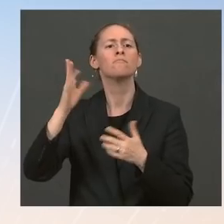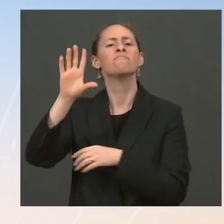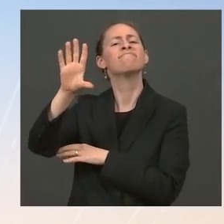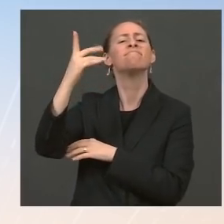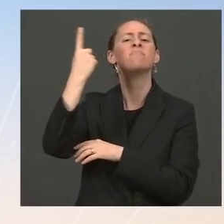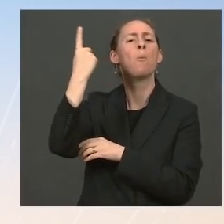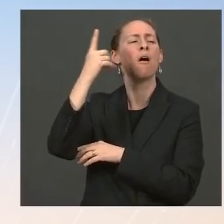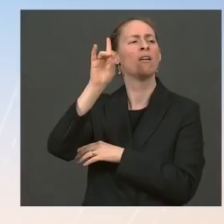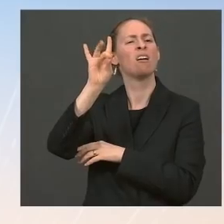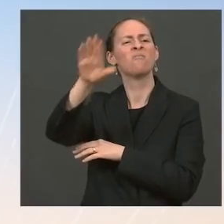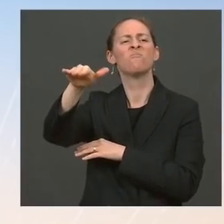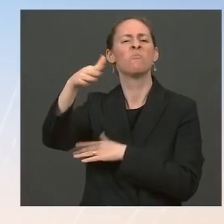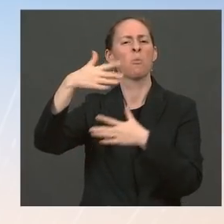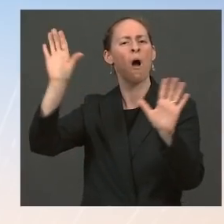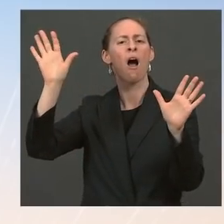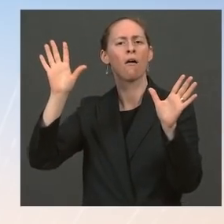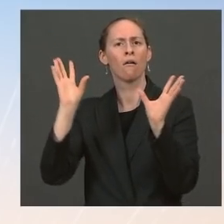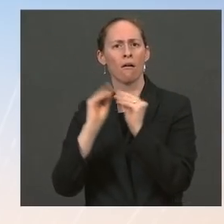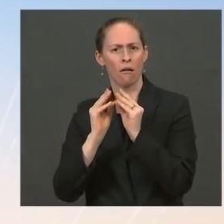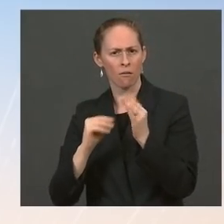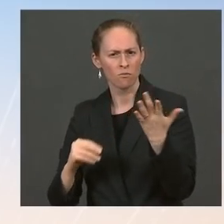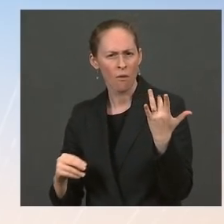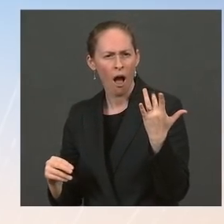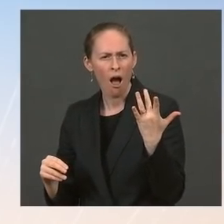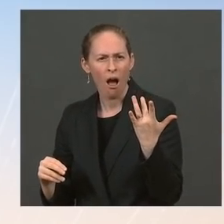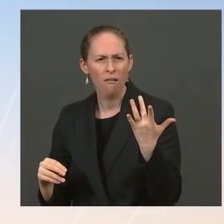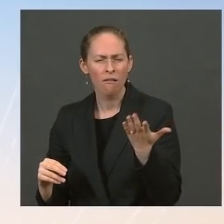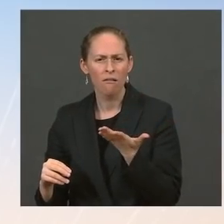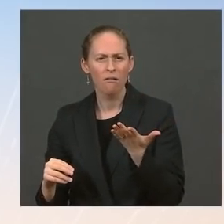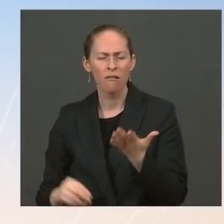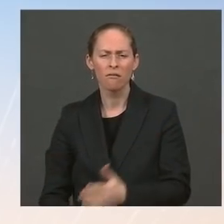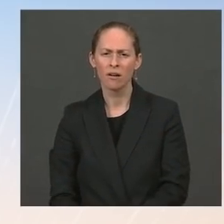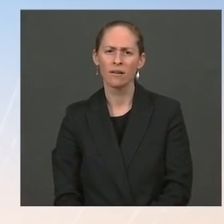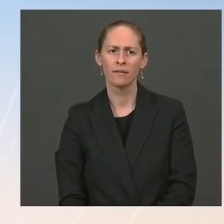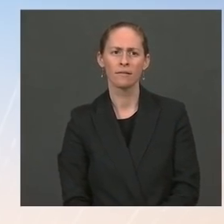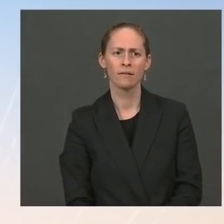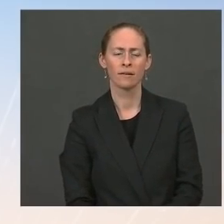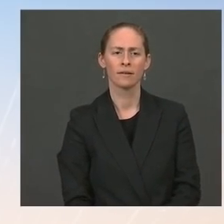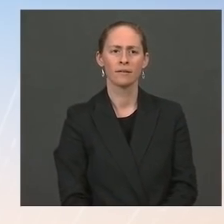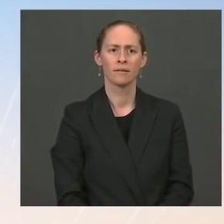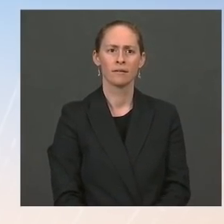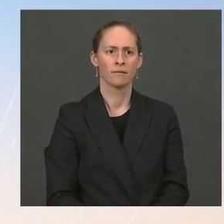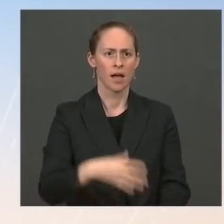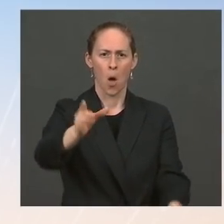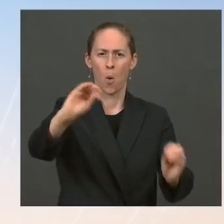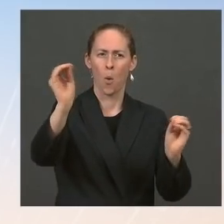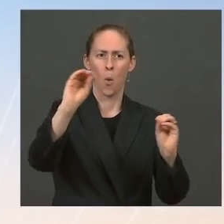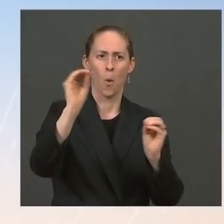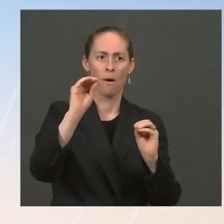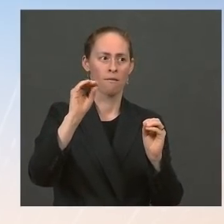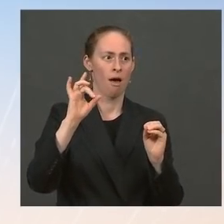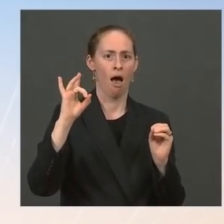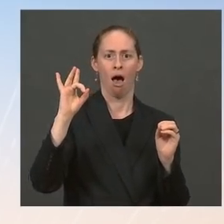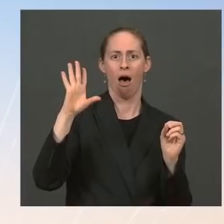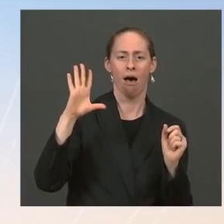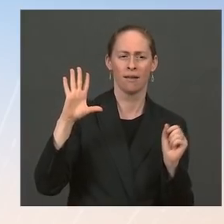Ms. Psaki: Well, I would say first, I don't think it's as scandalous as that in terms of the backstory. Just to preface, there hasn't been